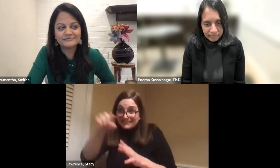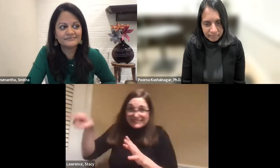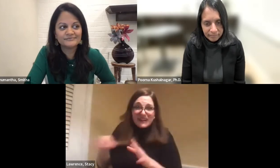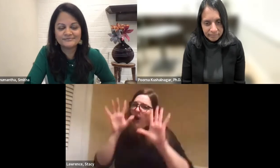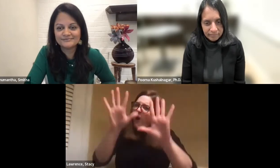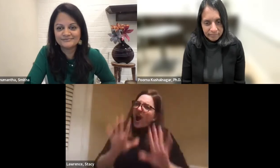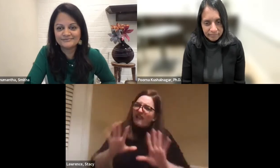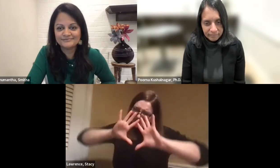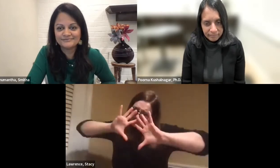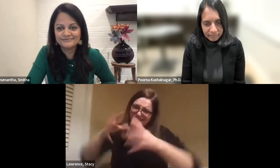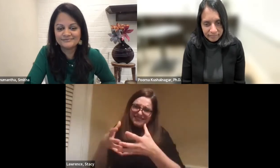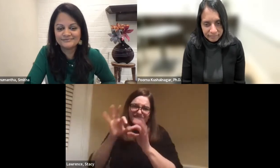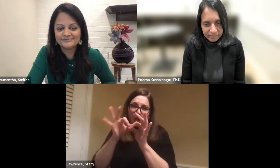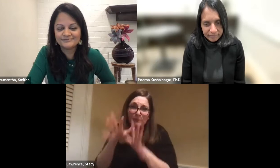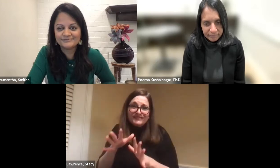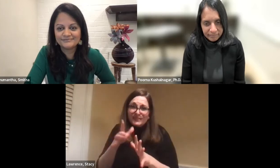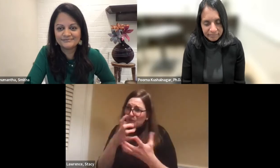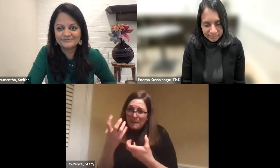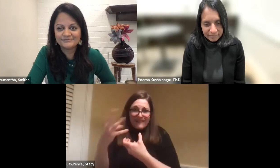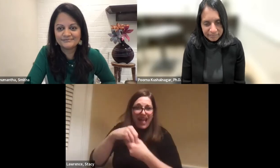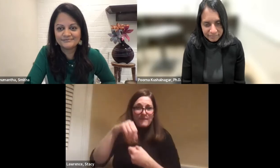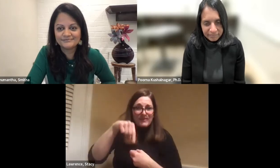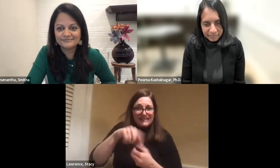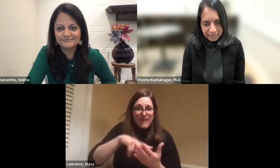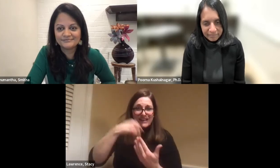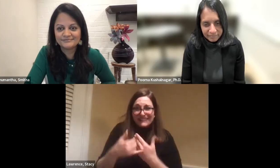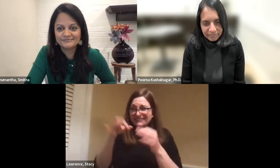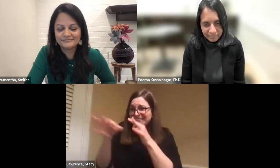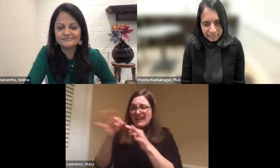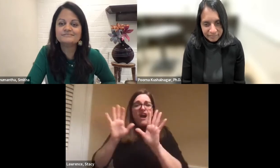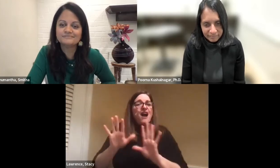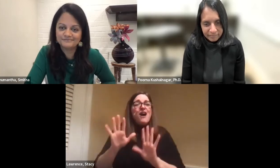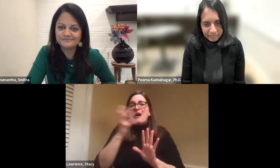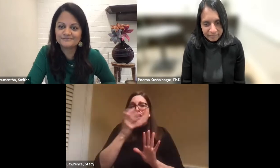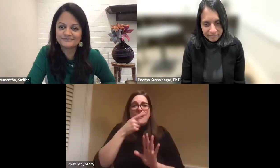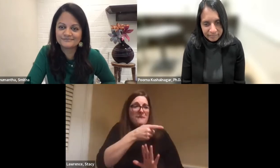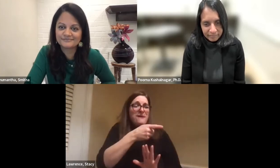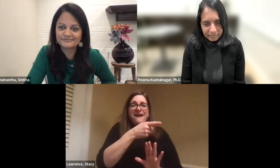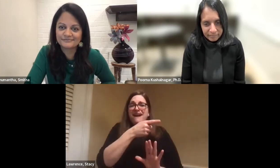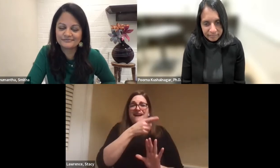and so I could talk forever about, ah, this film and the interpreters who were involved with this project.